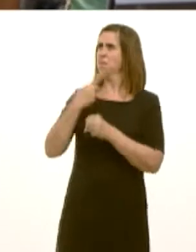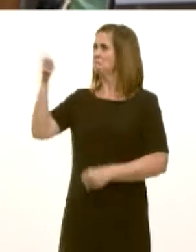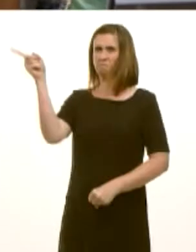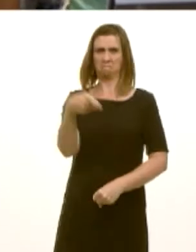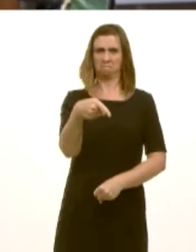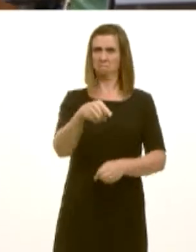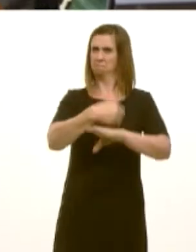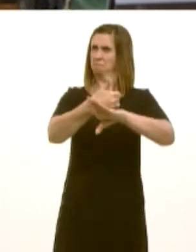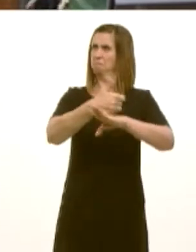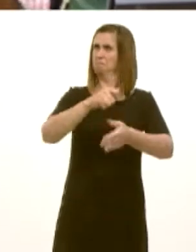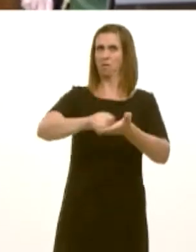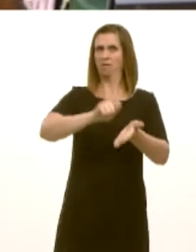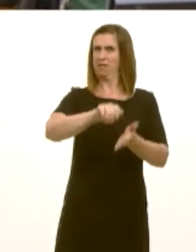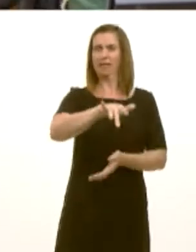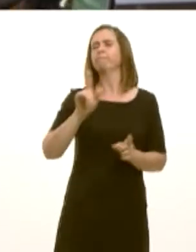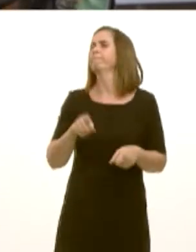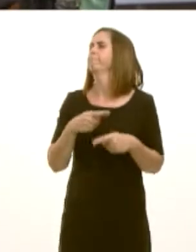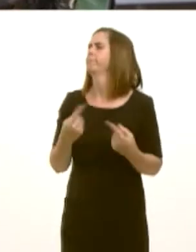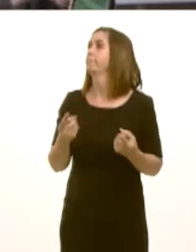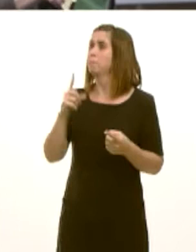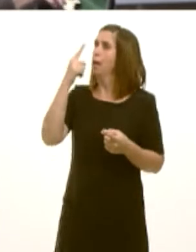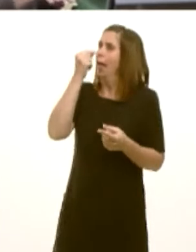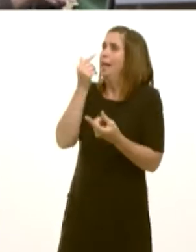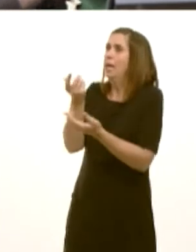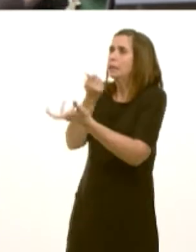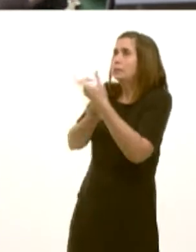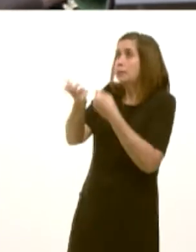to attract or to tempt investors into certain parts of Wales.